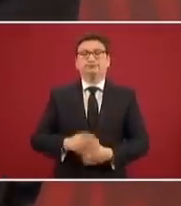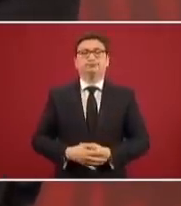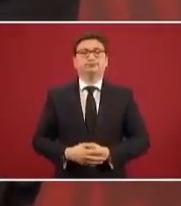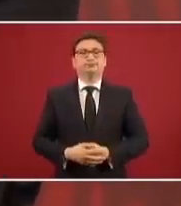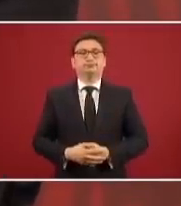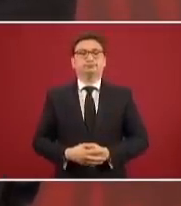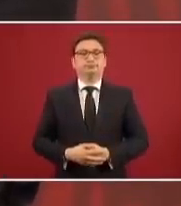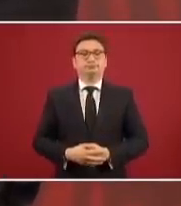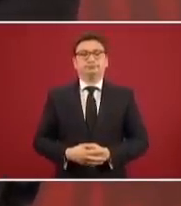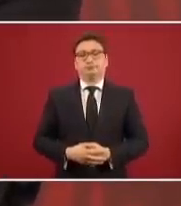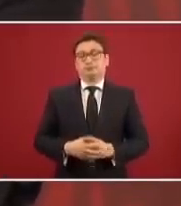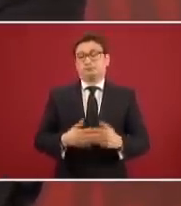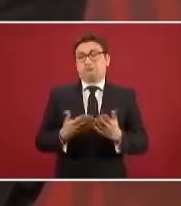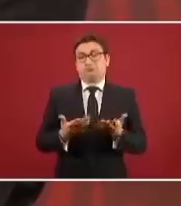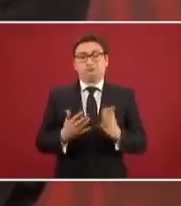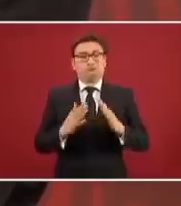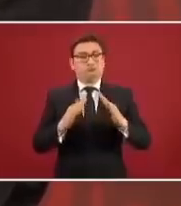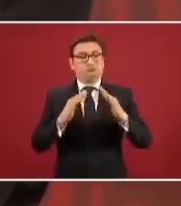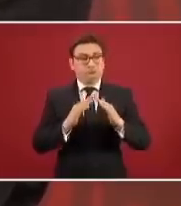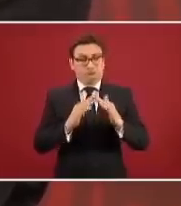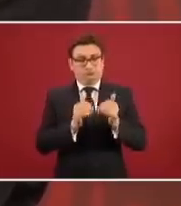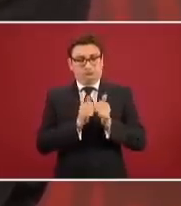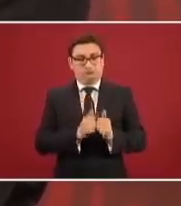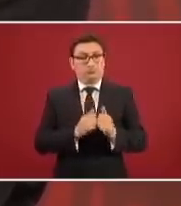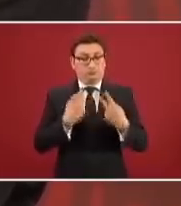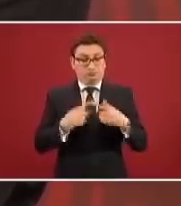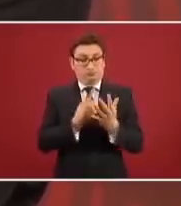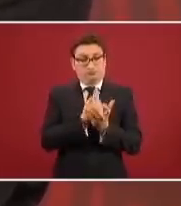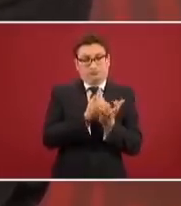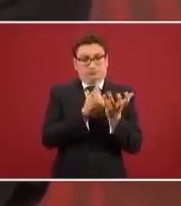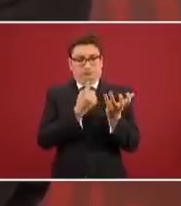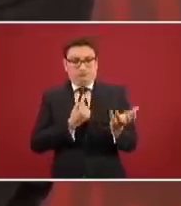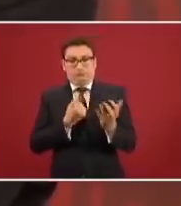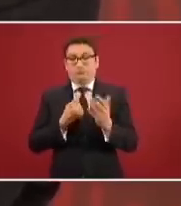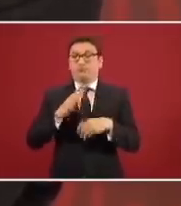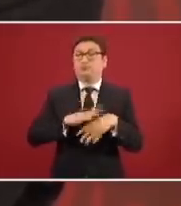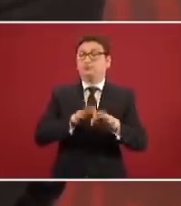isolate and most importantly take care of ourselves